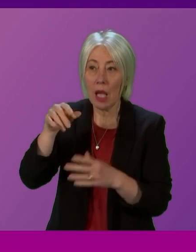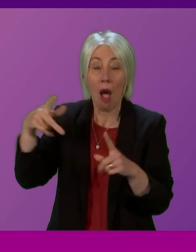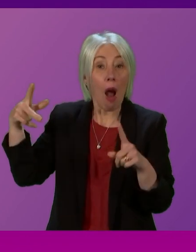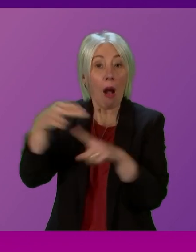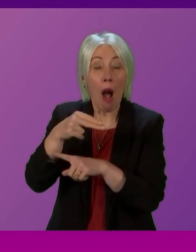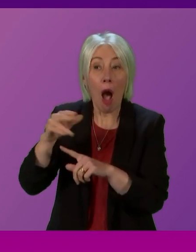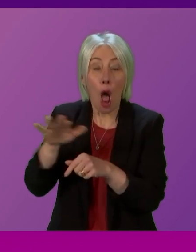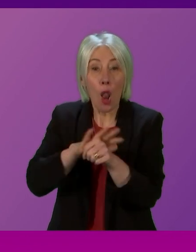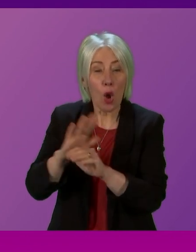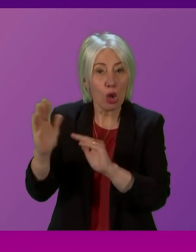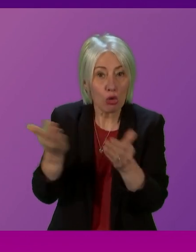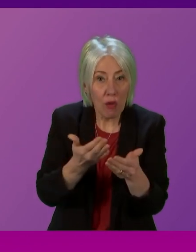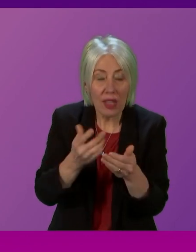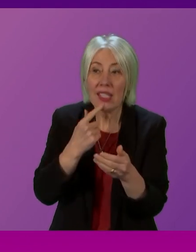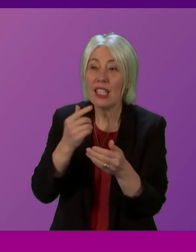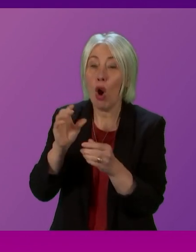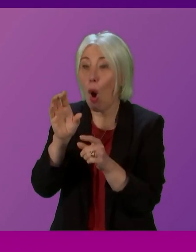and above-inflation tax increases.